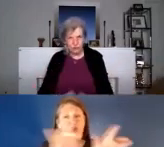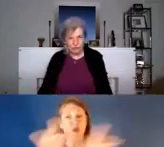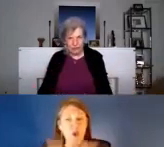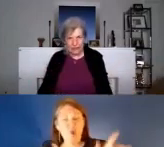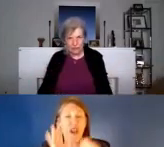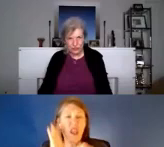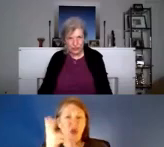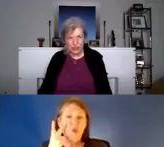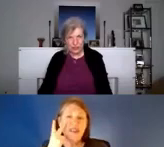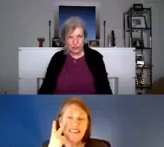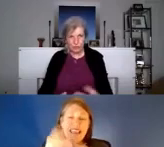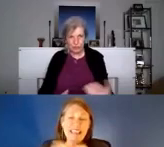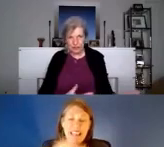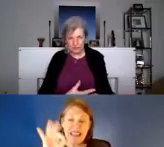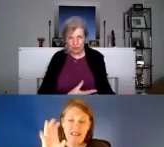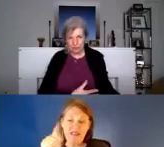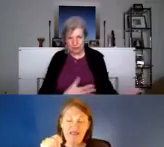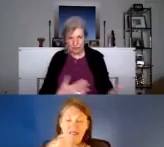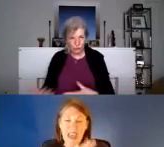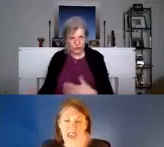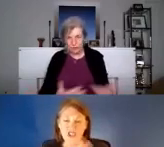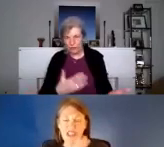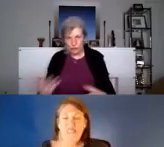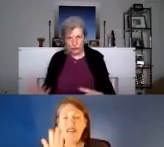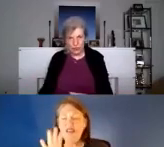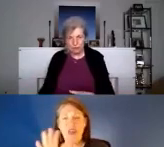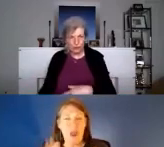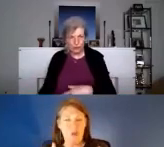in a fact sheet so that whatever your time zone